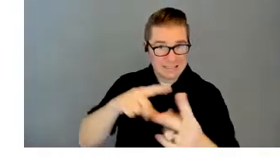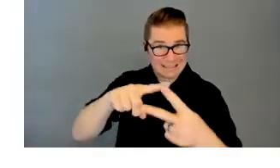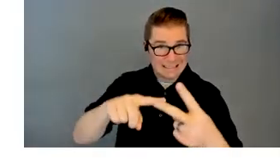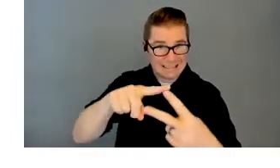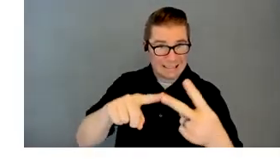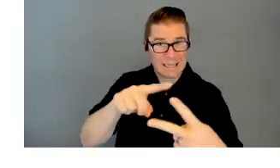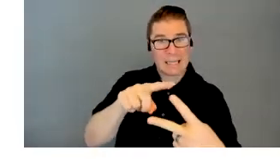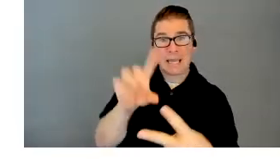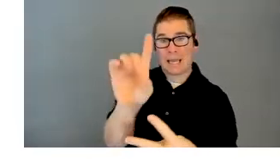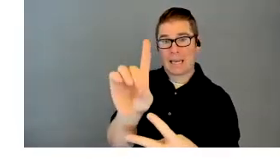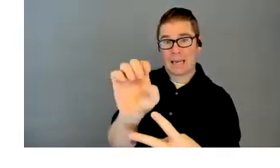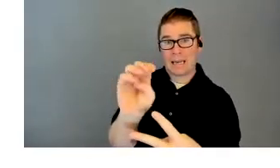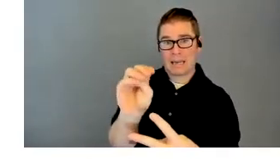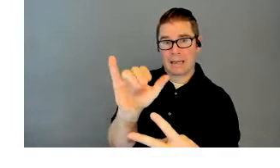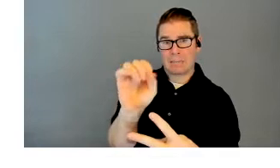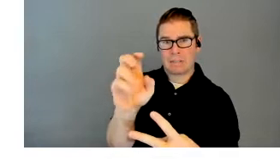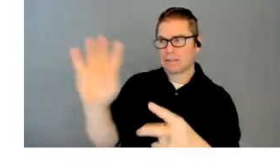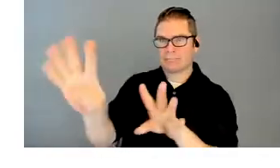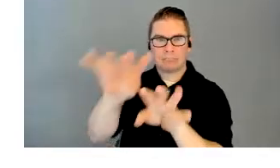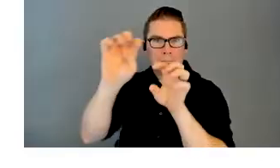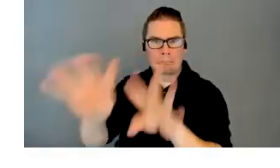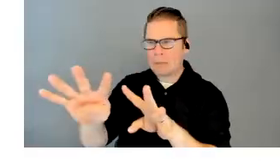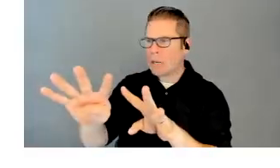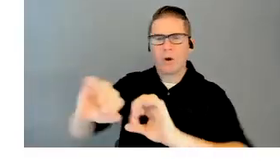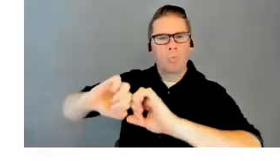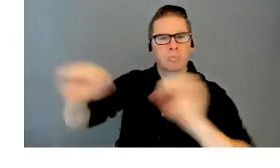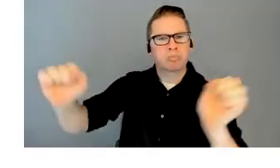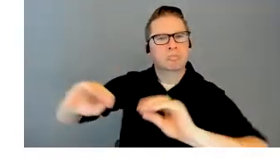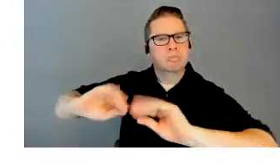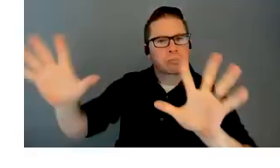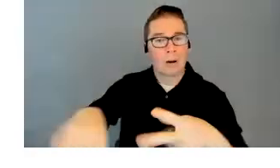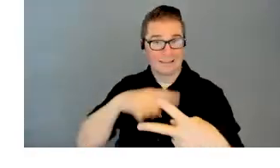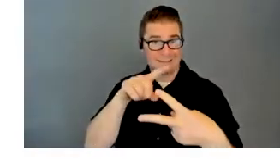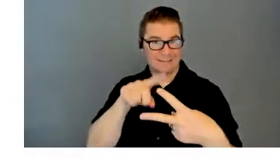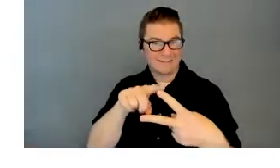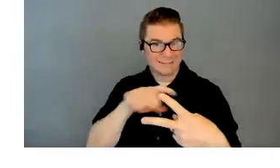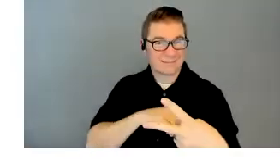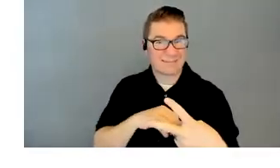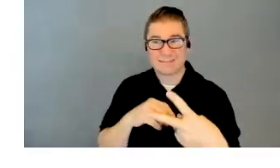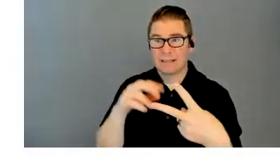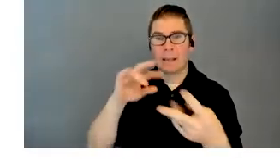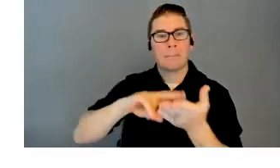That would be demystifying our our policies and our practices. Putting them into language that our students understand